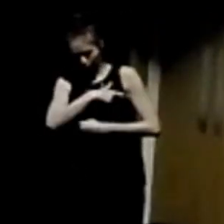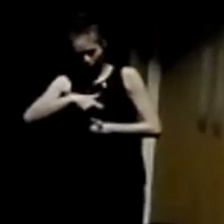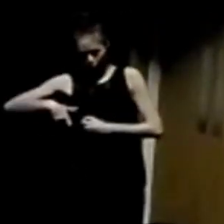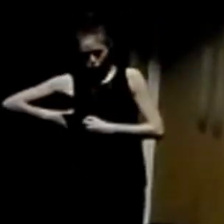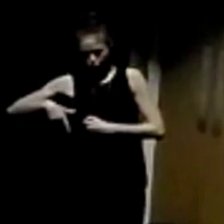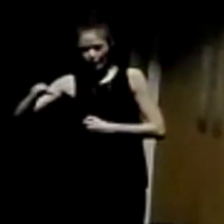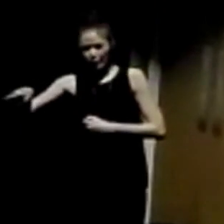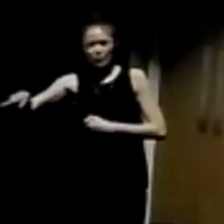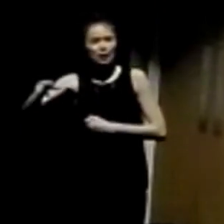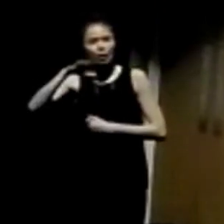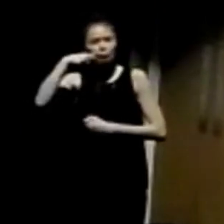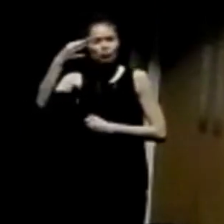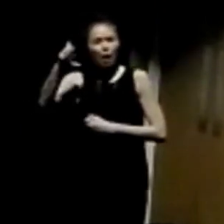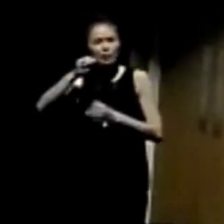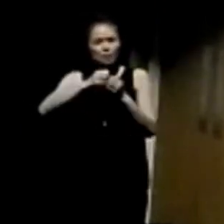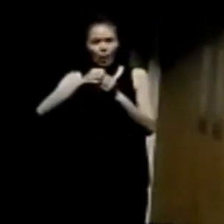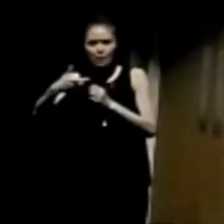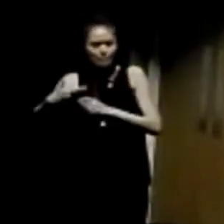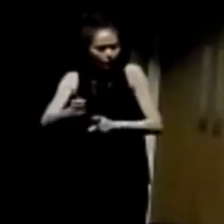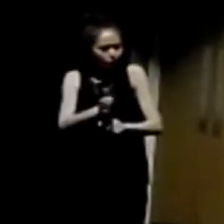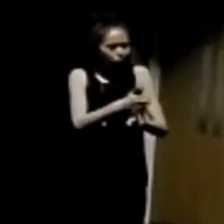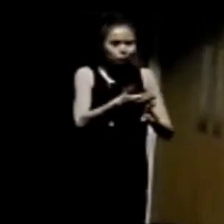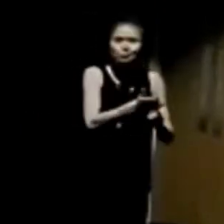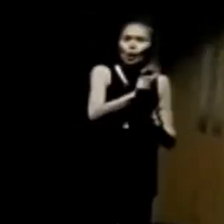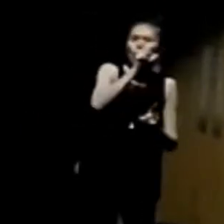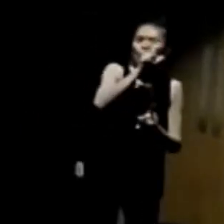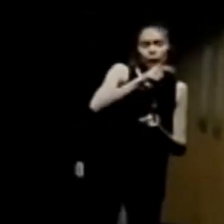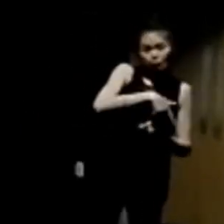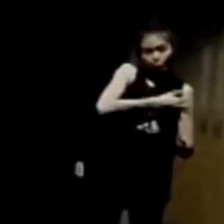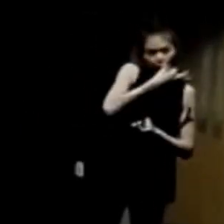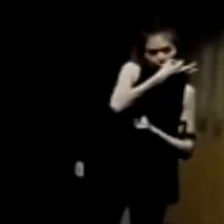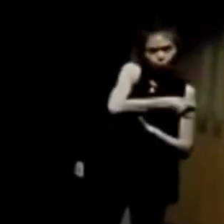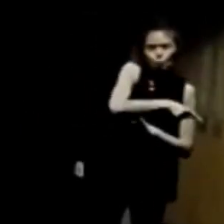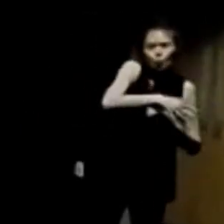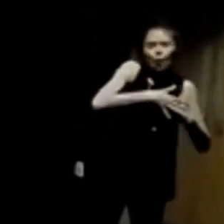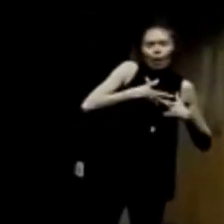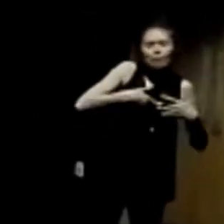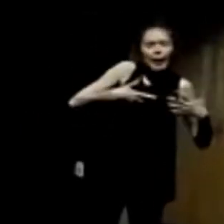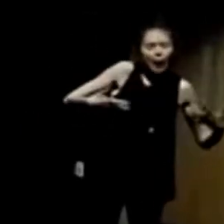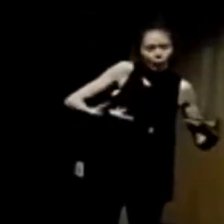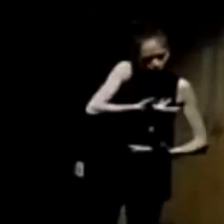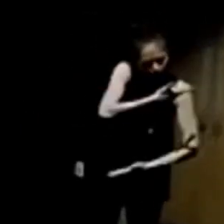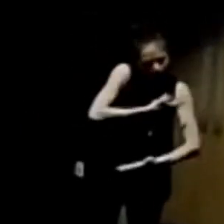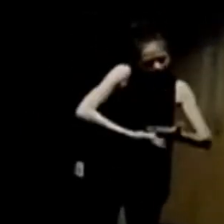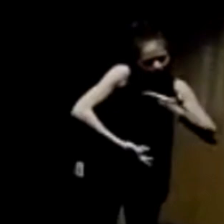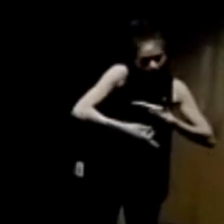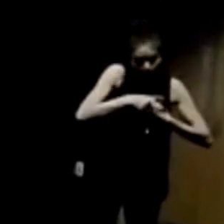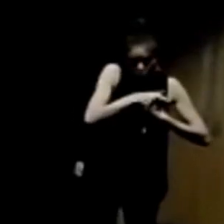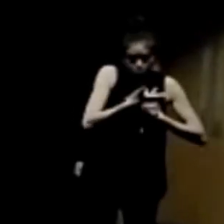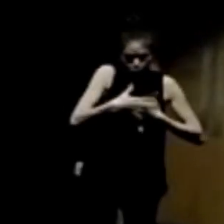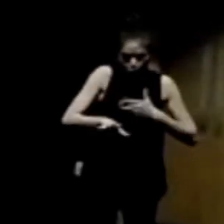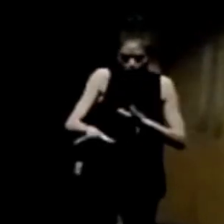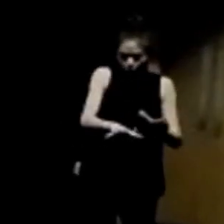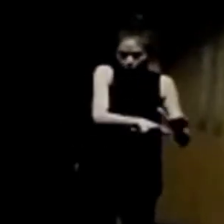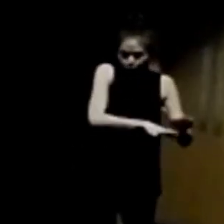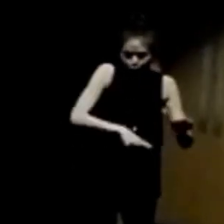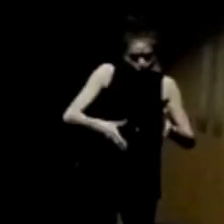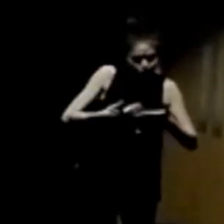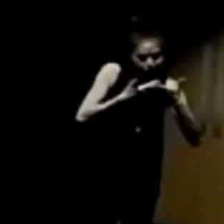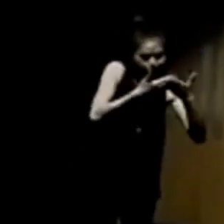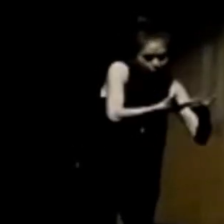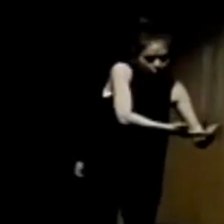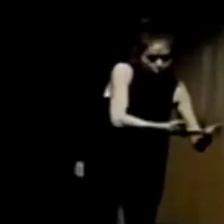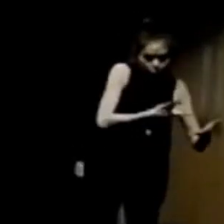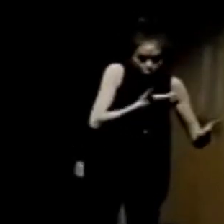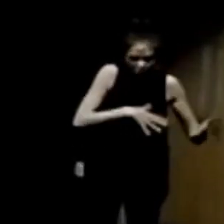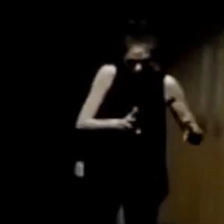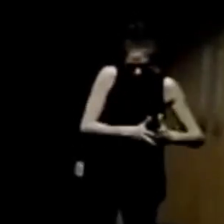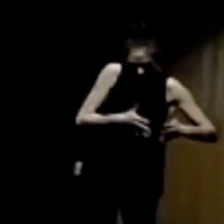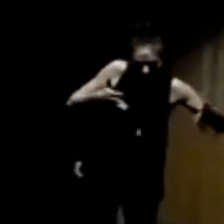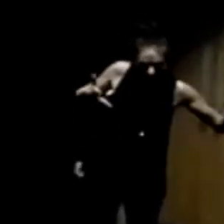strive to be interest what can you say for a third more than opulent than your sisters.